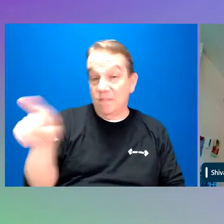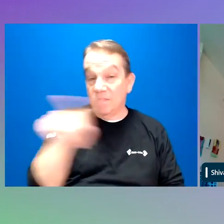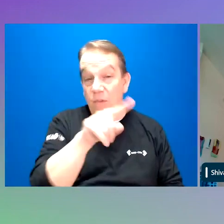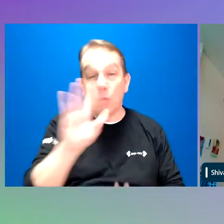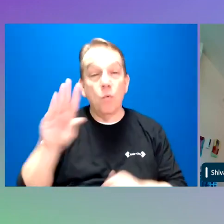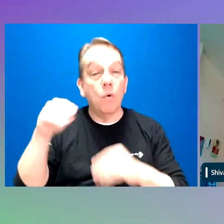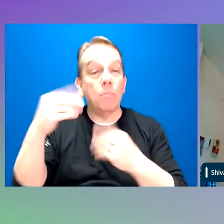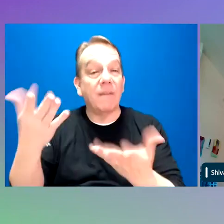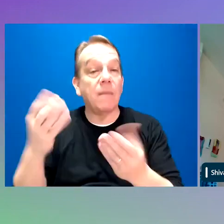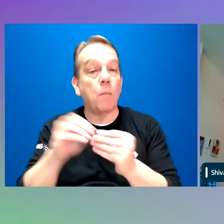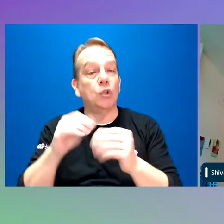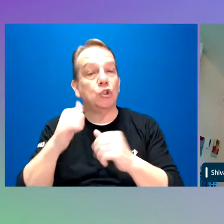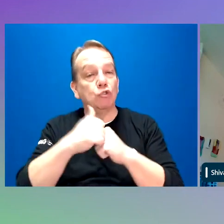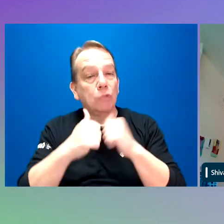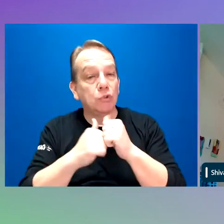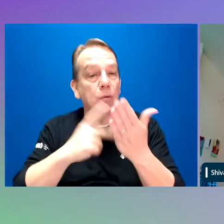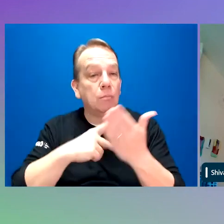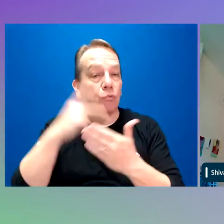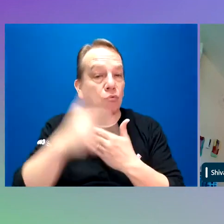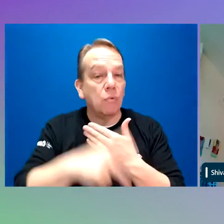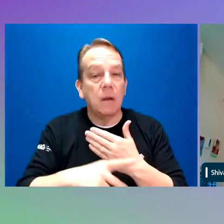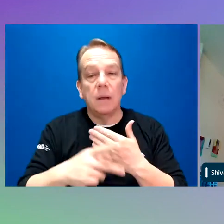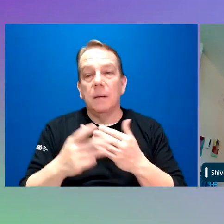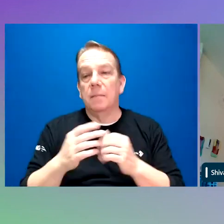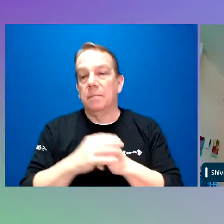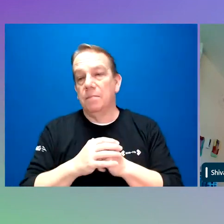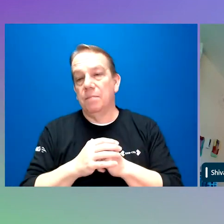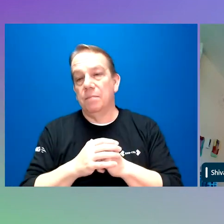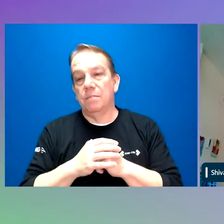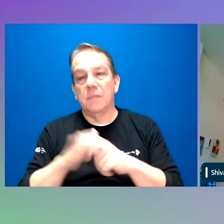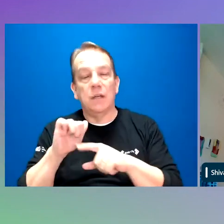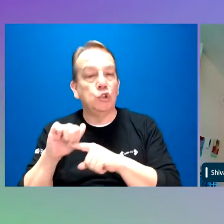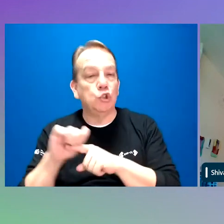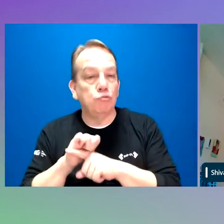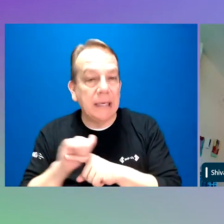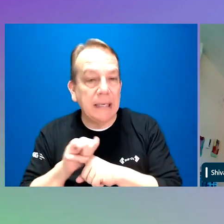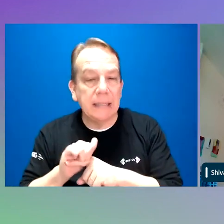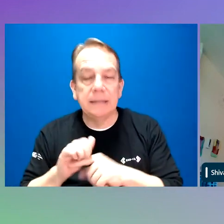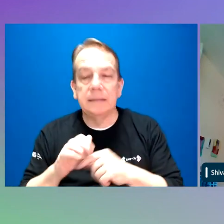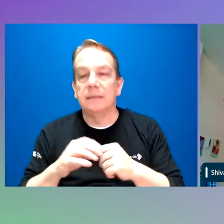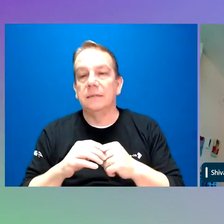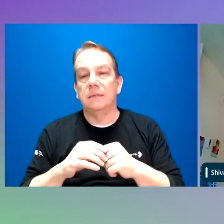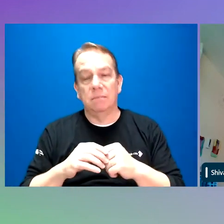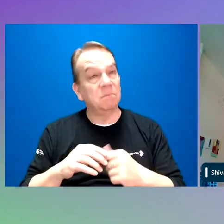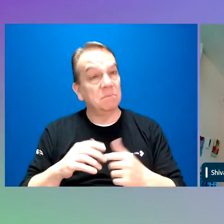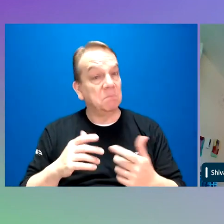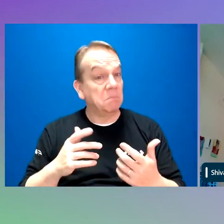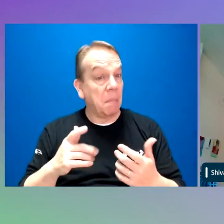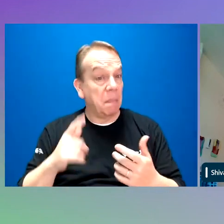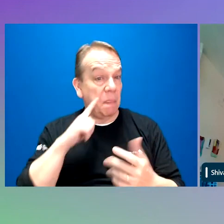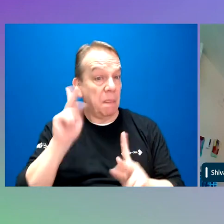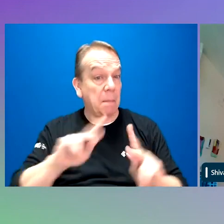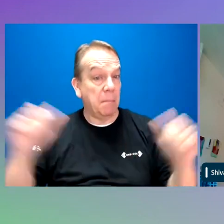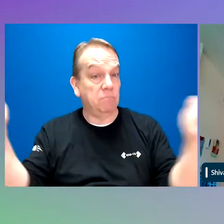specific, um, trainings, um,